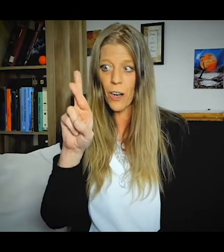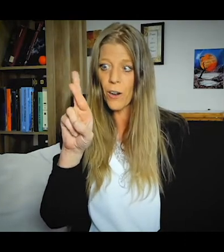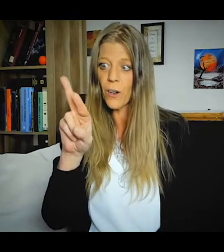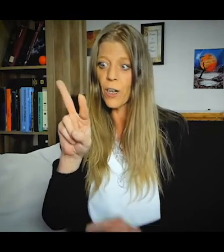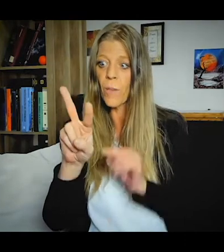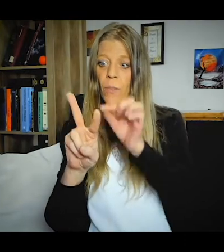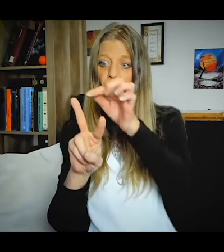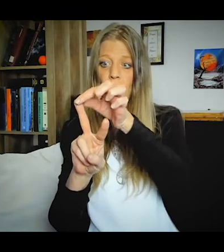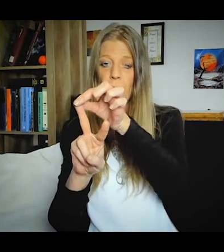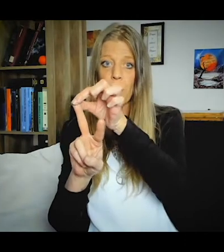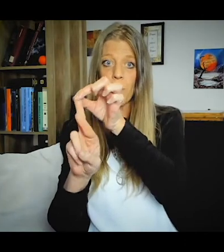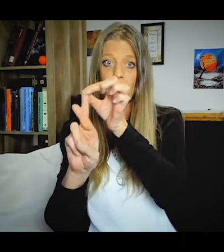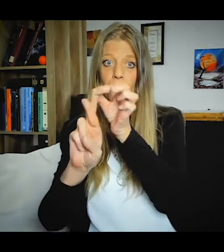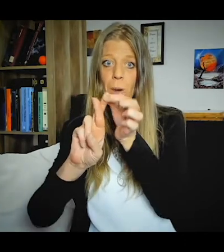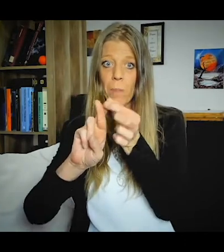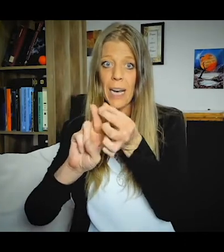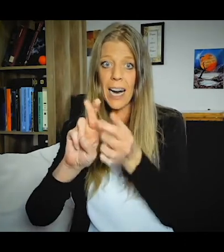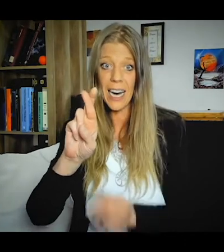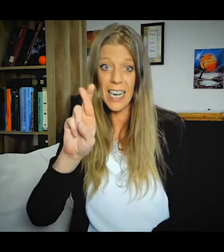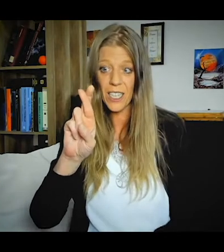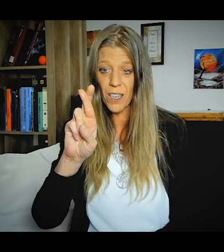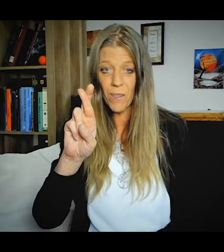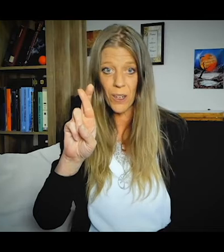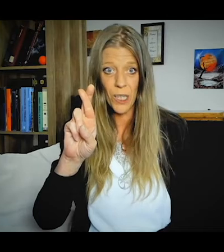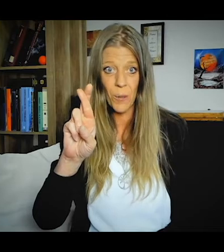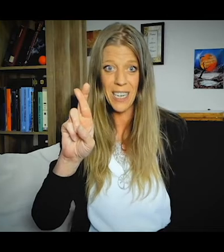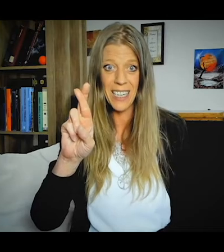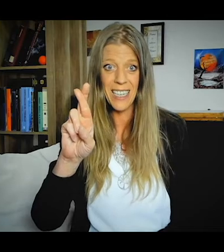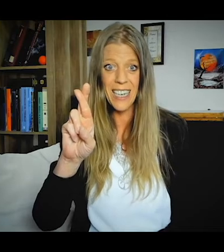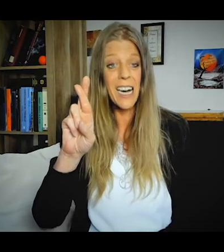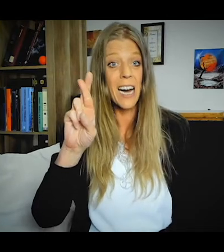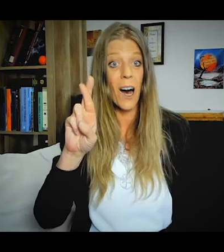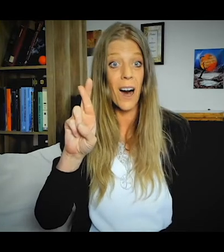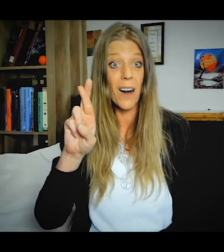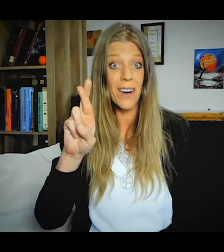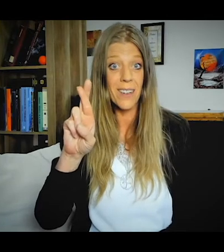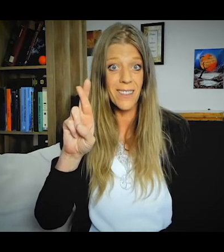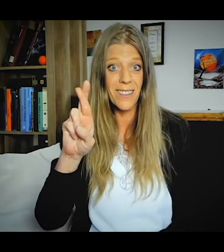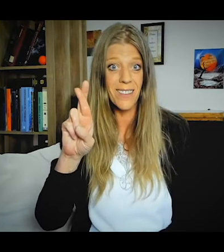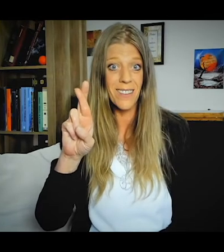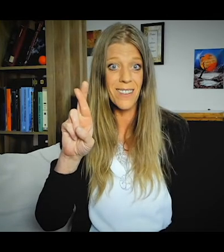curl your middle one behind your first one. - R -